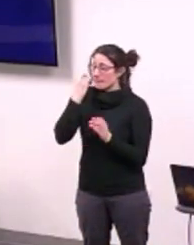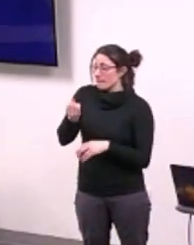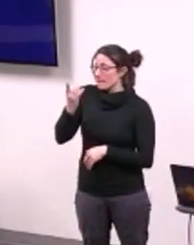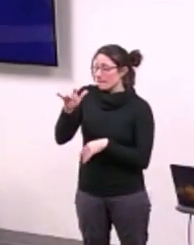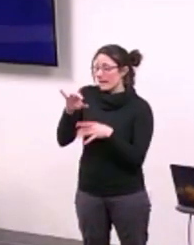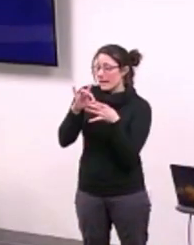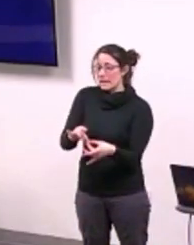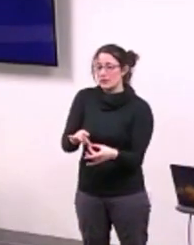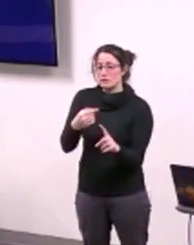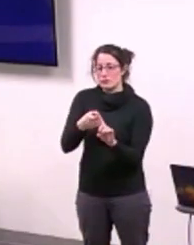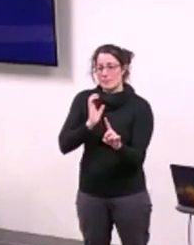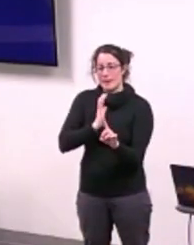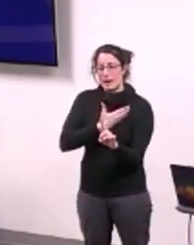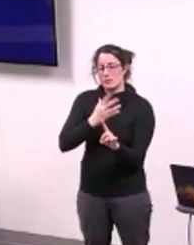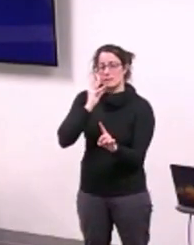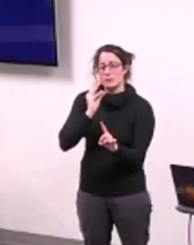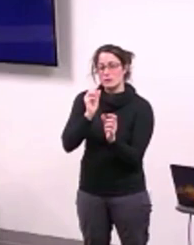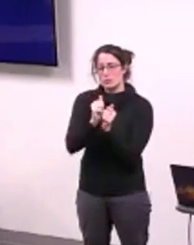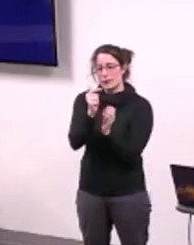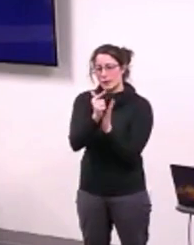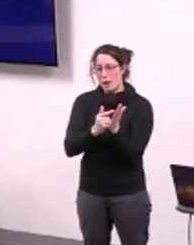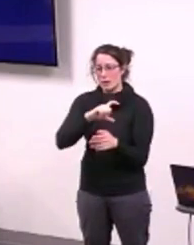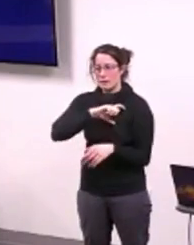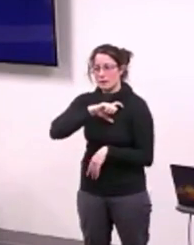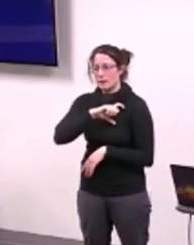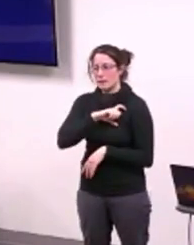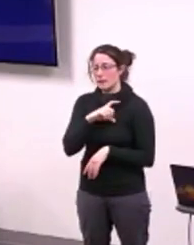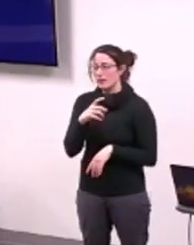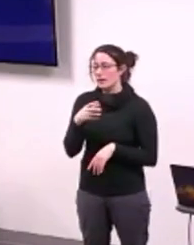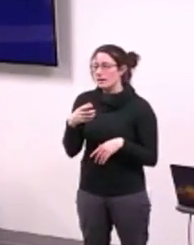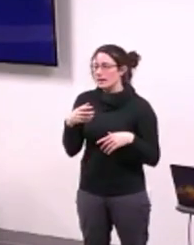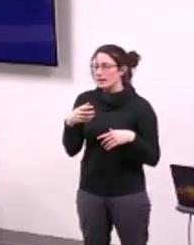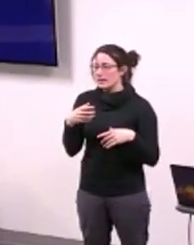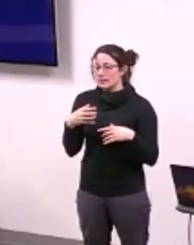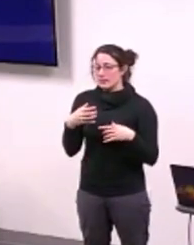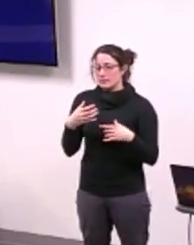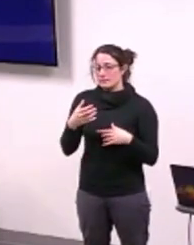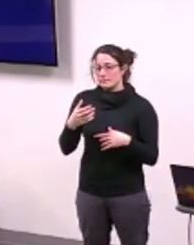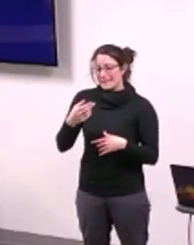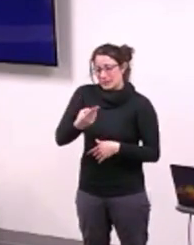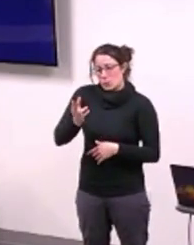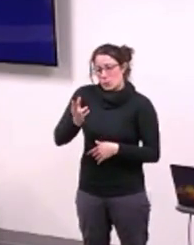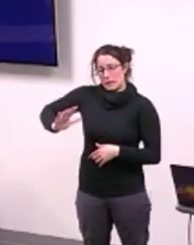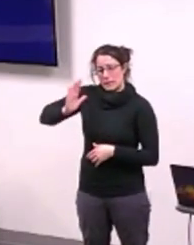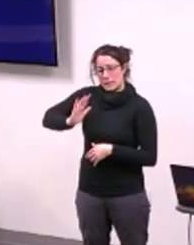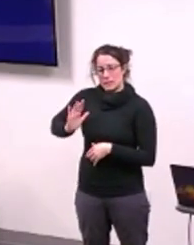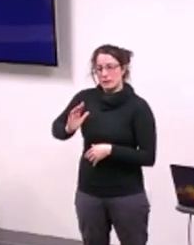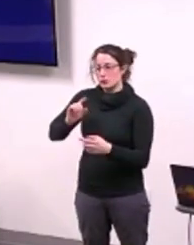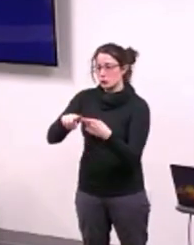between our experiences with law enforcement. Historically, all the way to present.